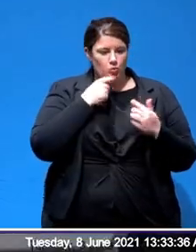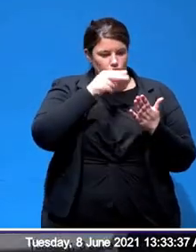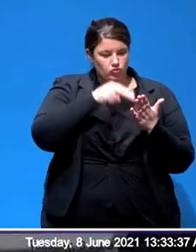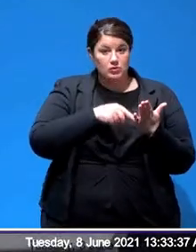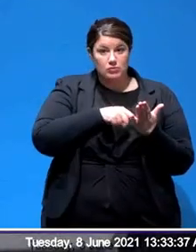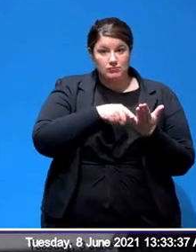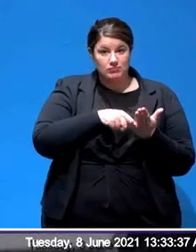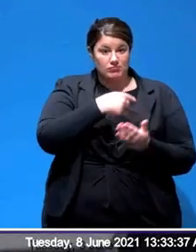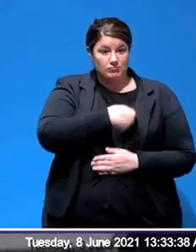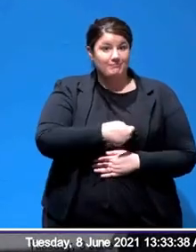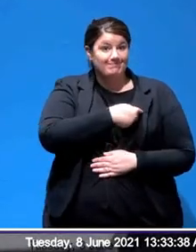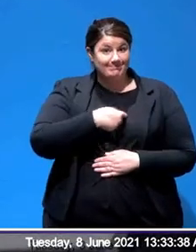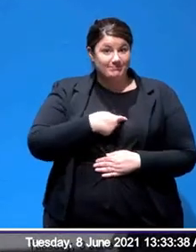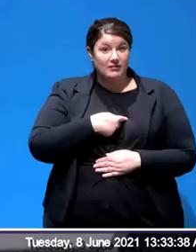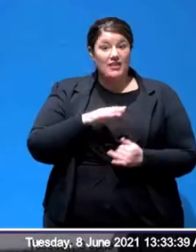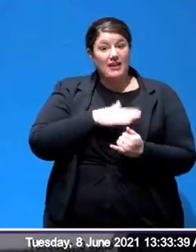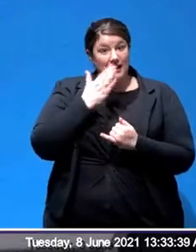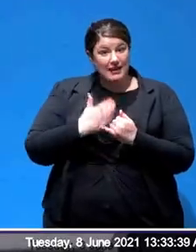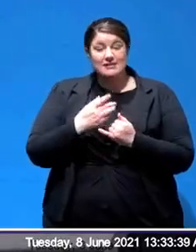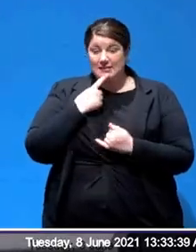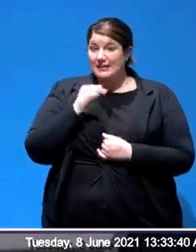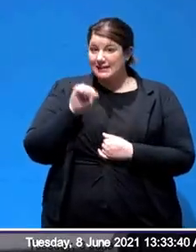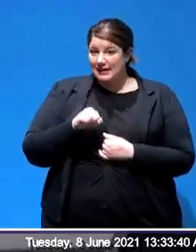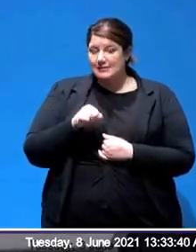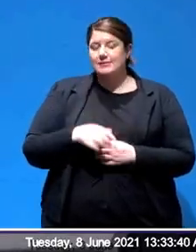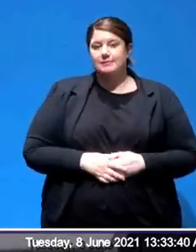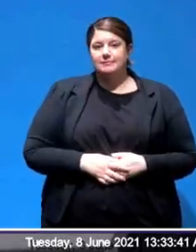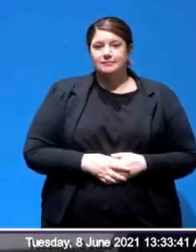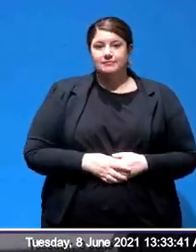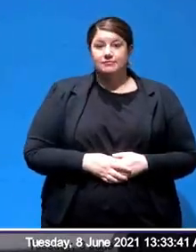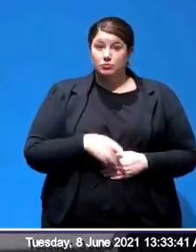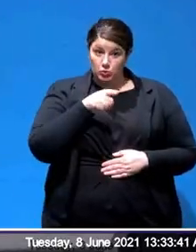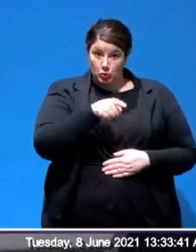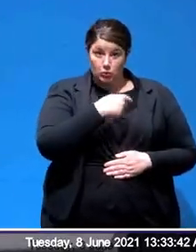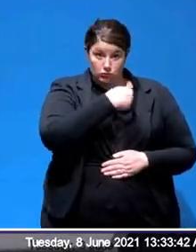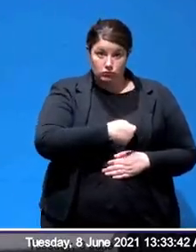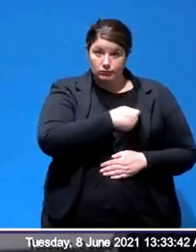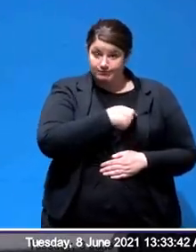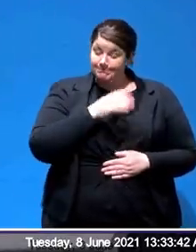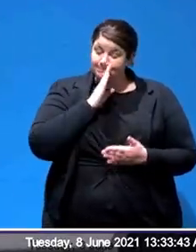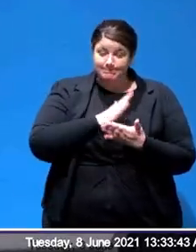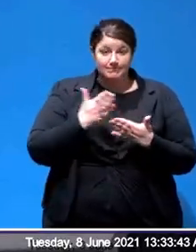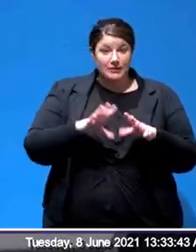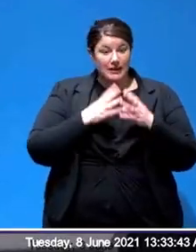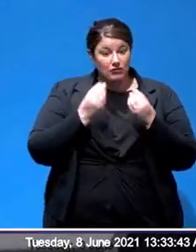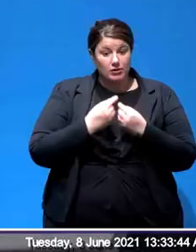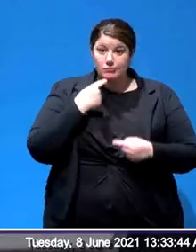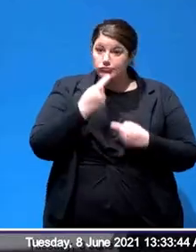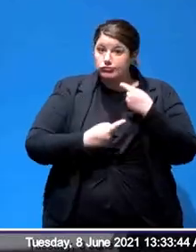At the end, please say yes or I do. Do you solemnly and sincerely declare and affirm that the evidence which you shall give